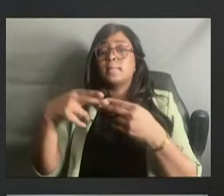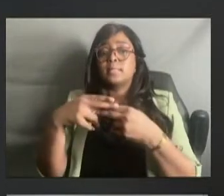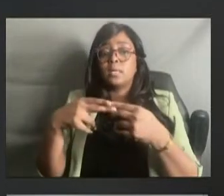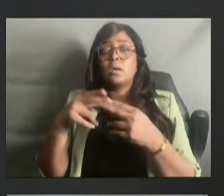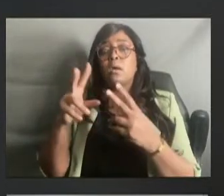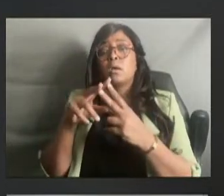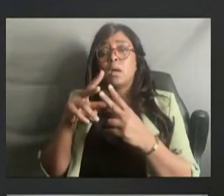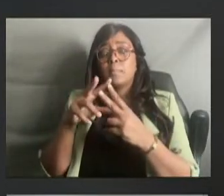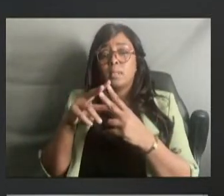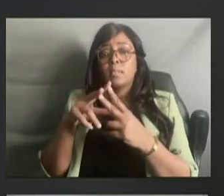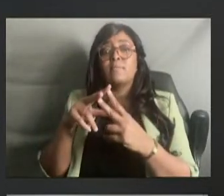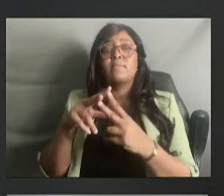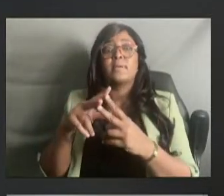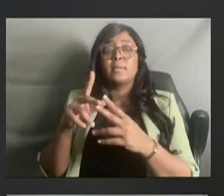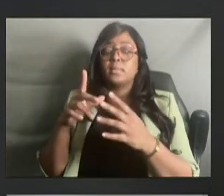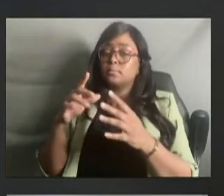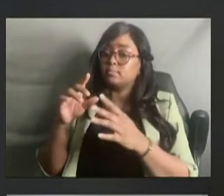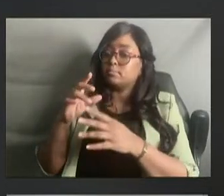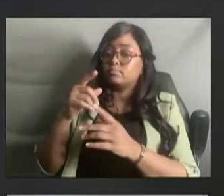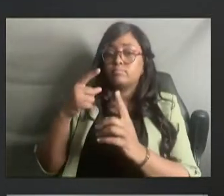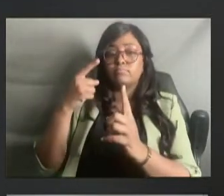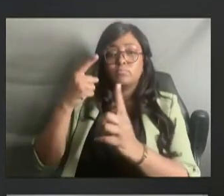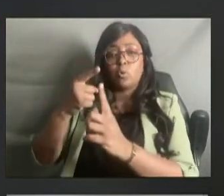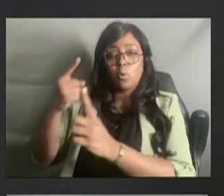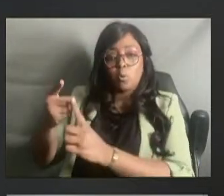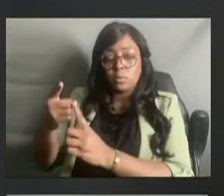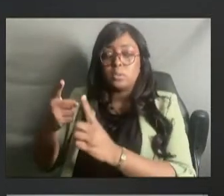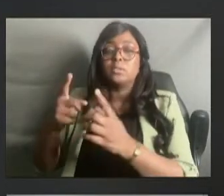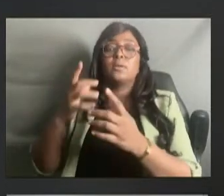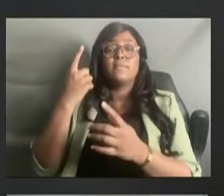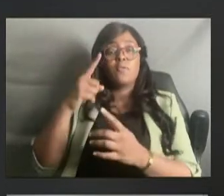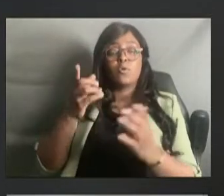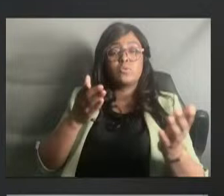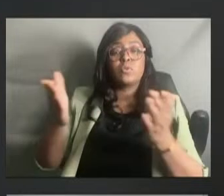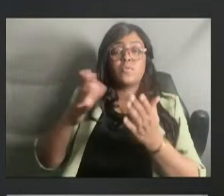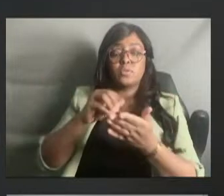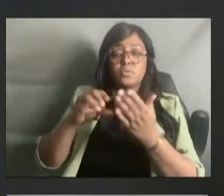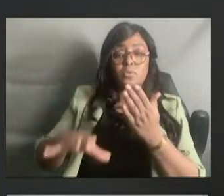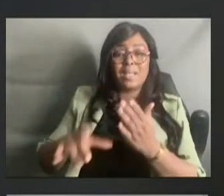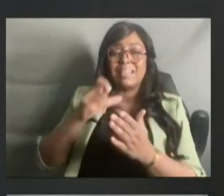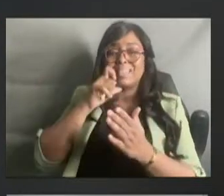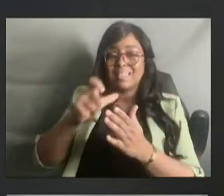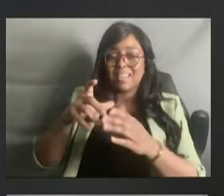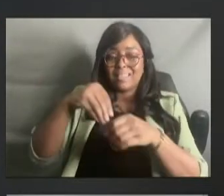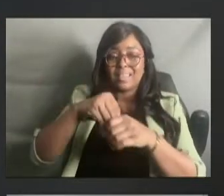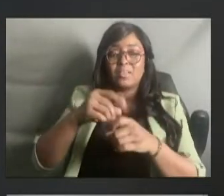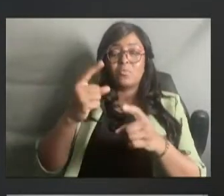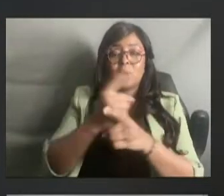slide a couple of paired